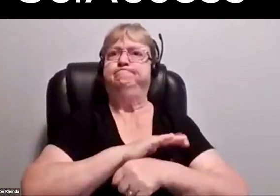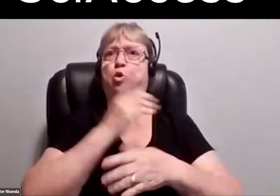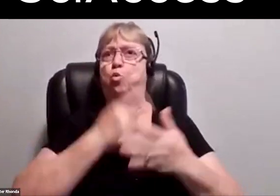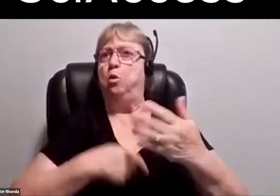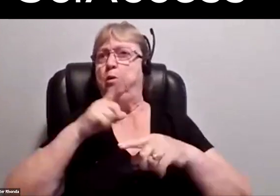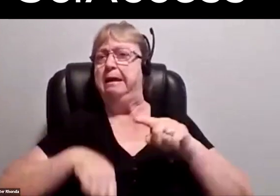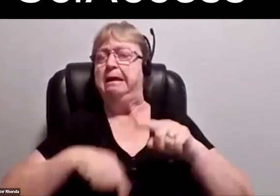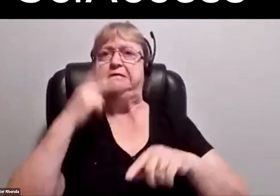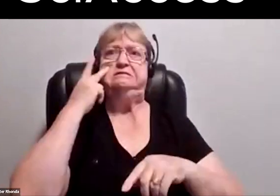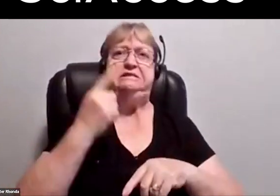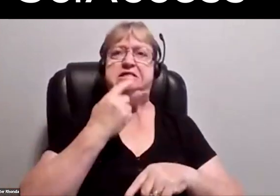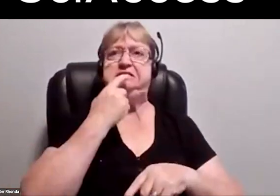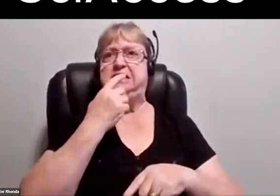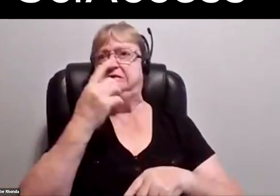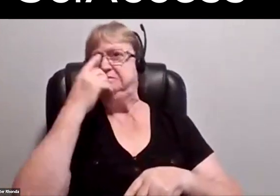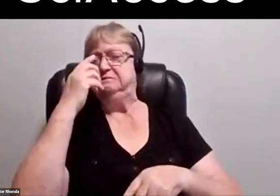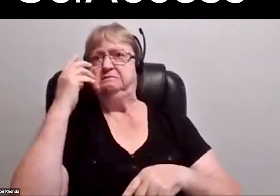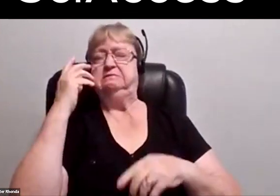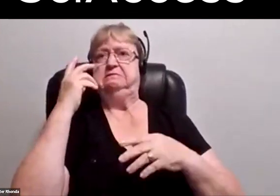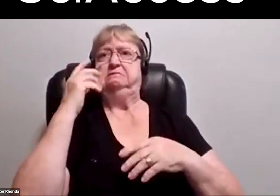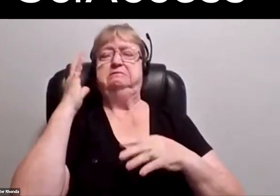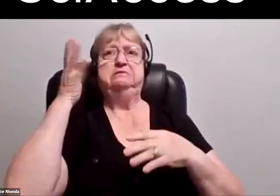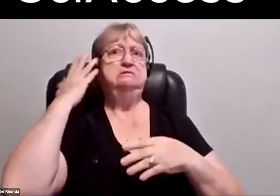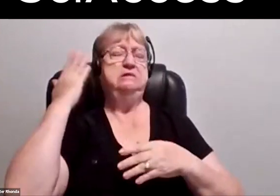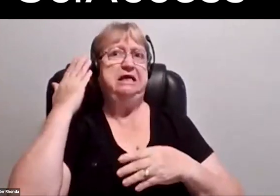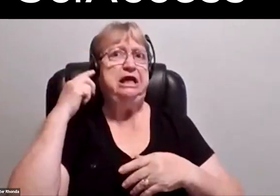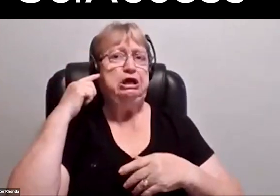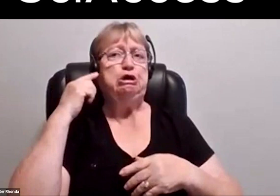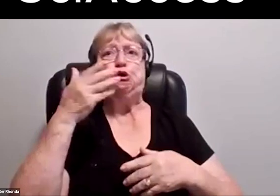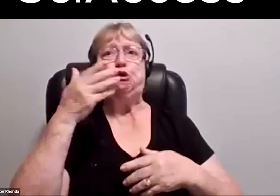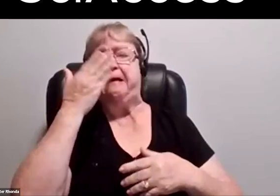Now, thinking about how we do that, the laws of science are universal,